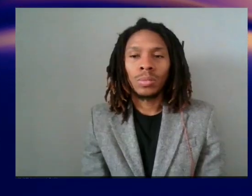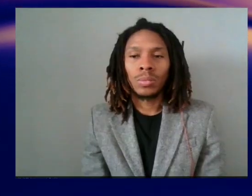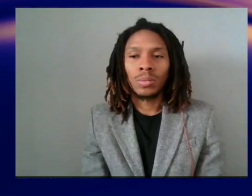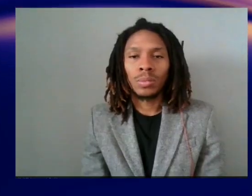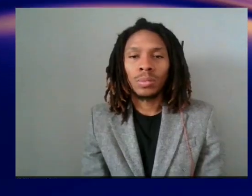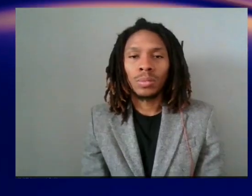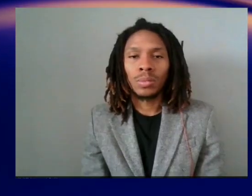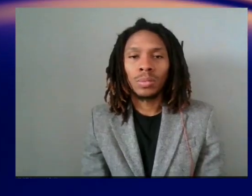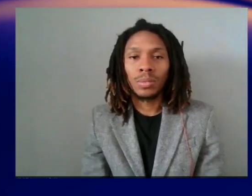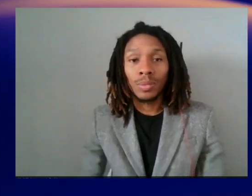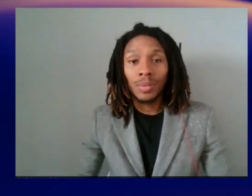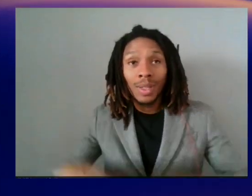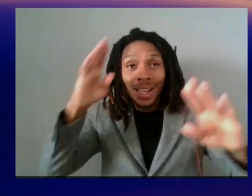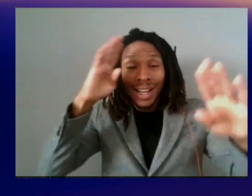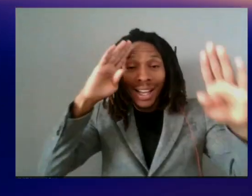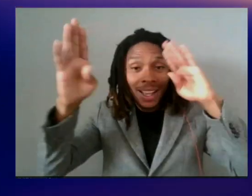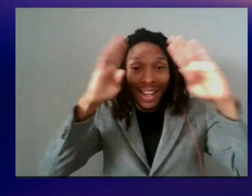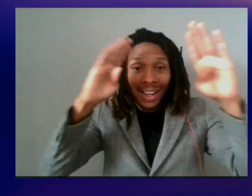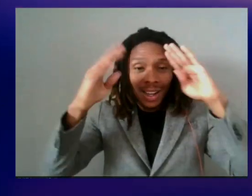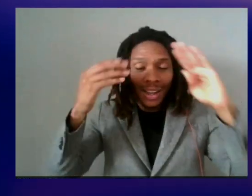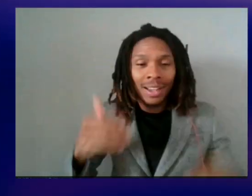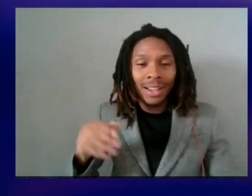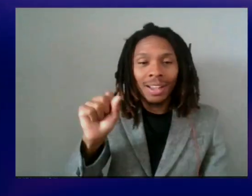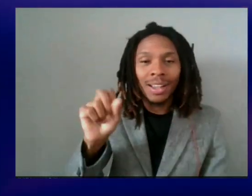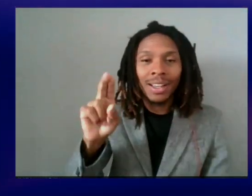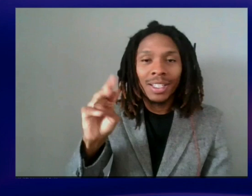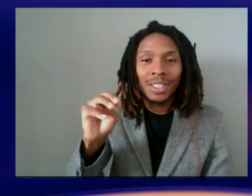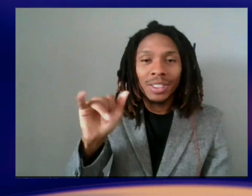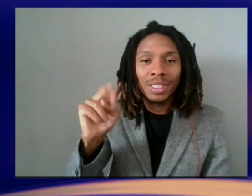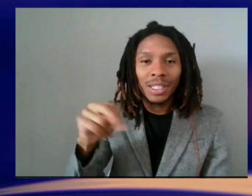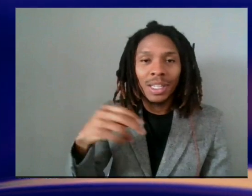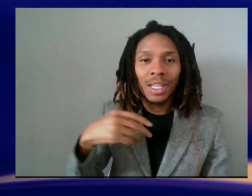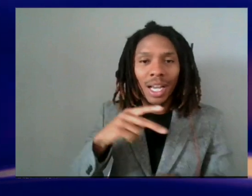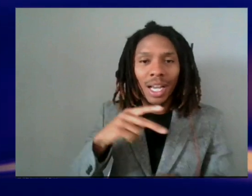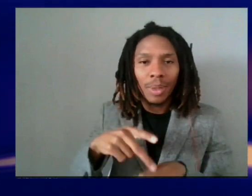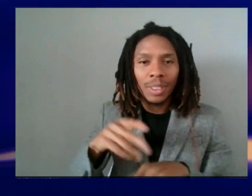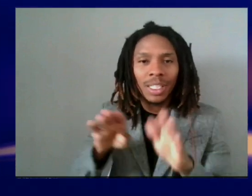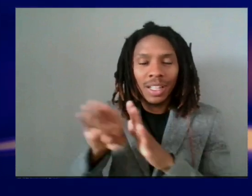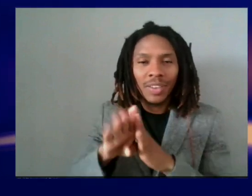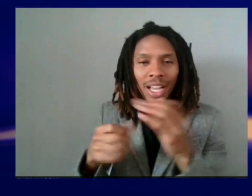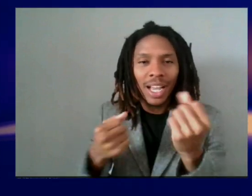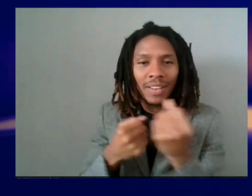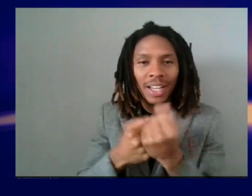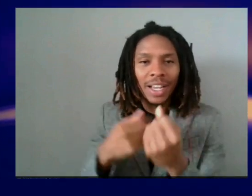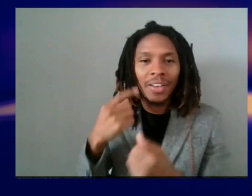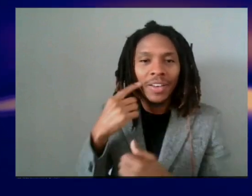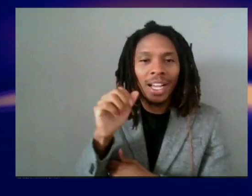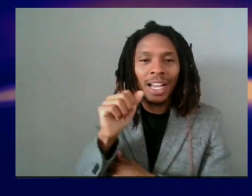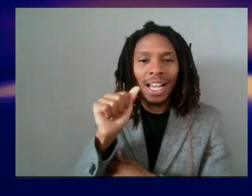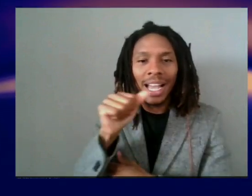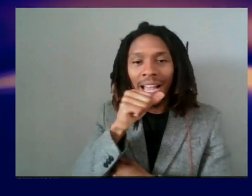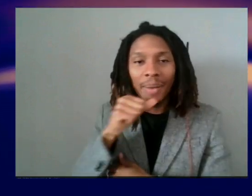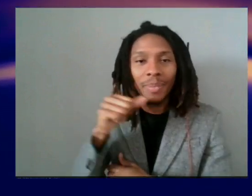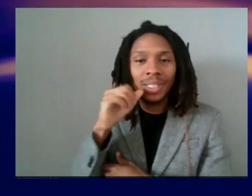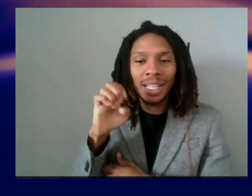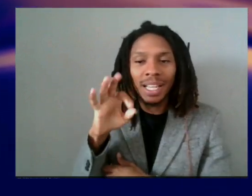Hello everyone. I am Suman Dednath, a principal developer advocate with Amazon EFS and I'm joined by my co-host Kyle.